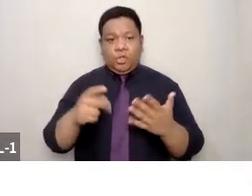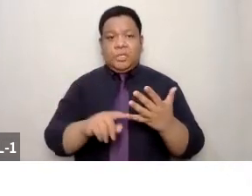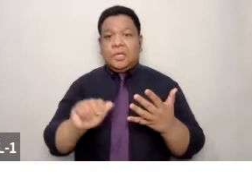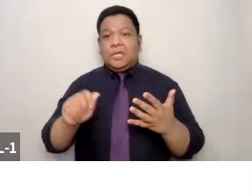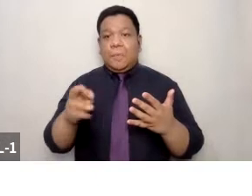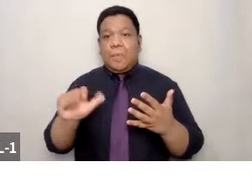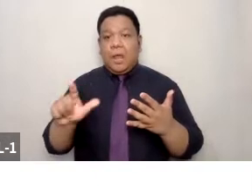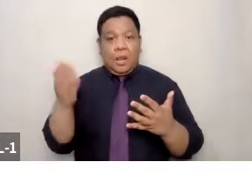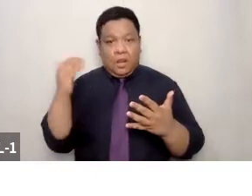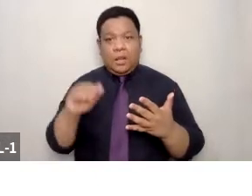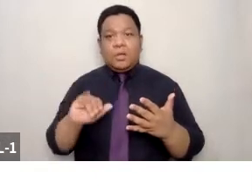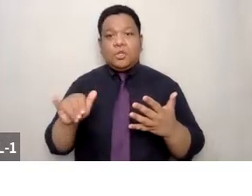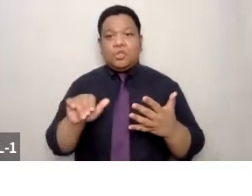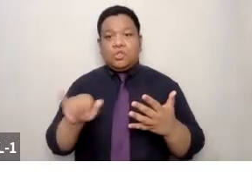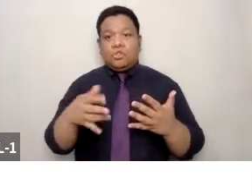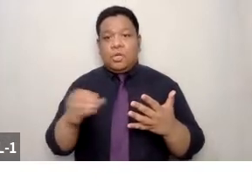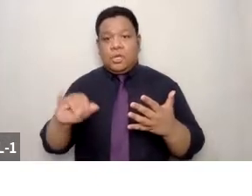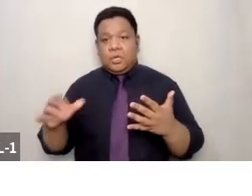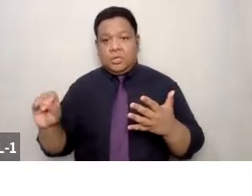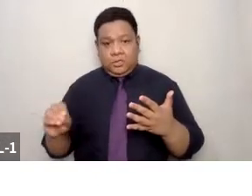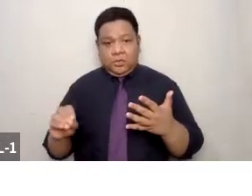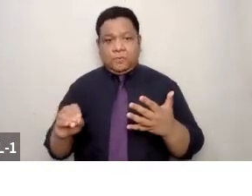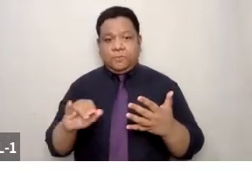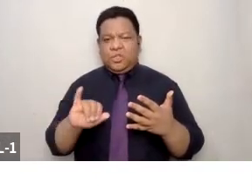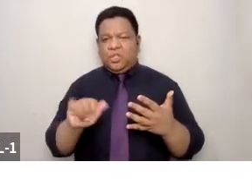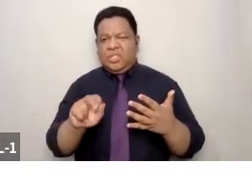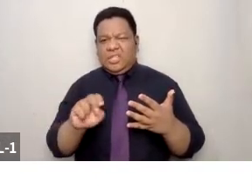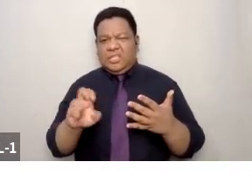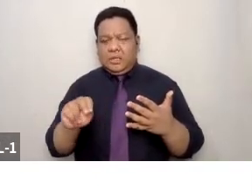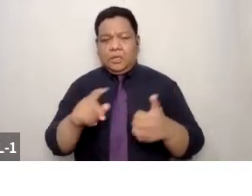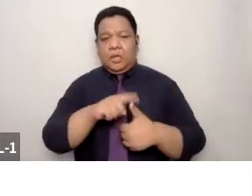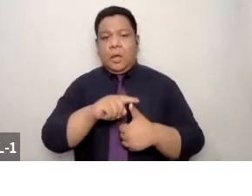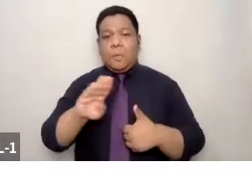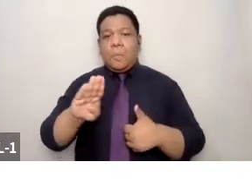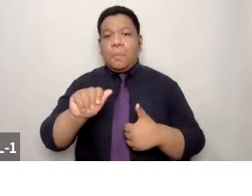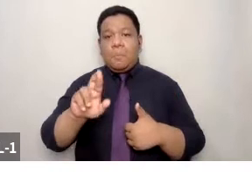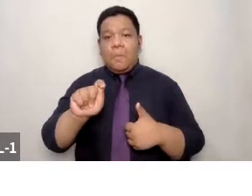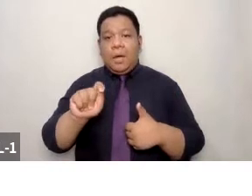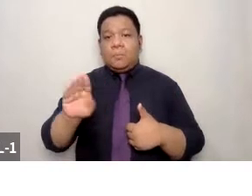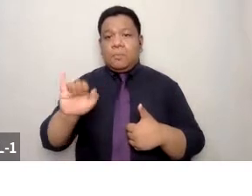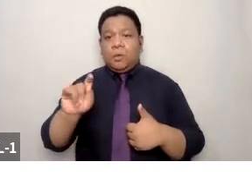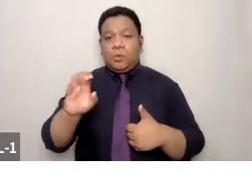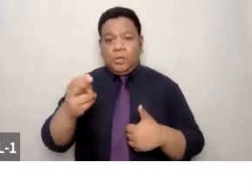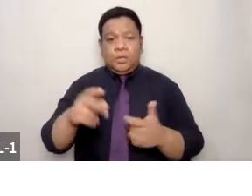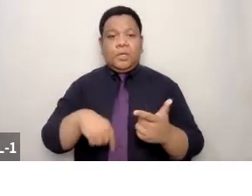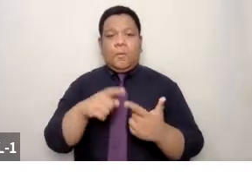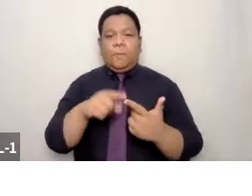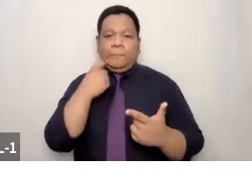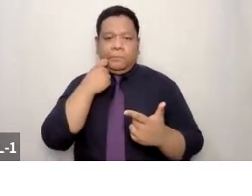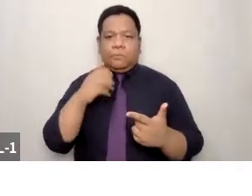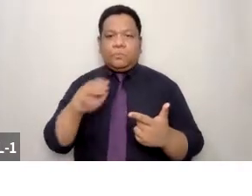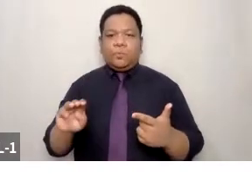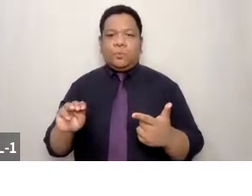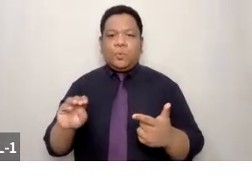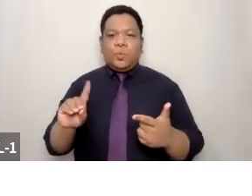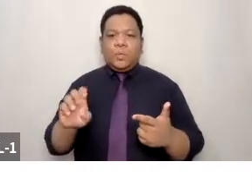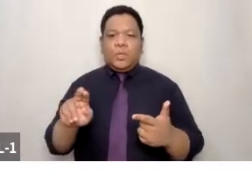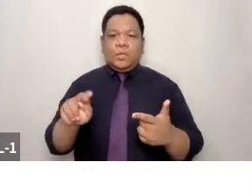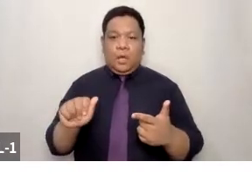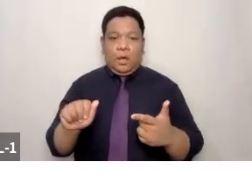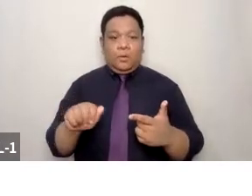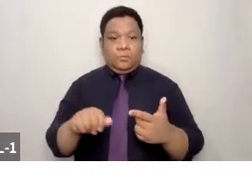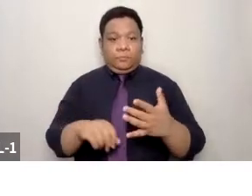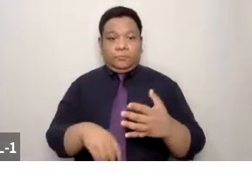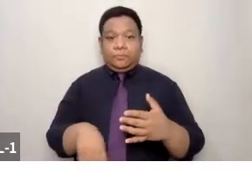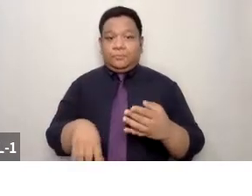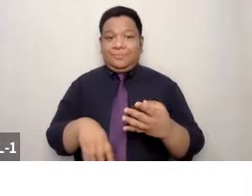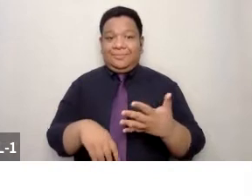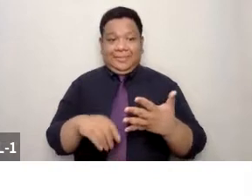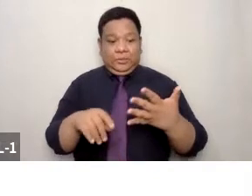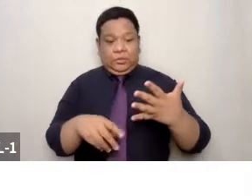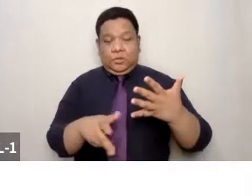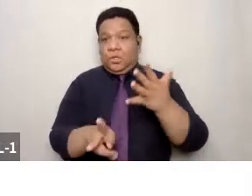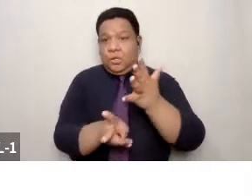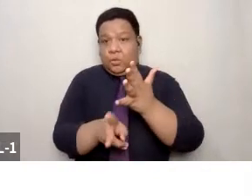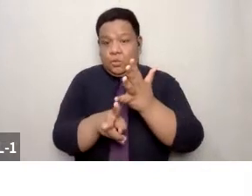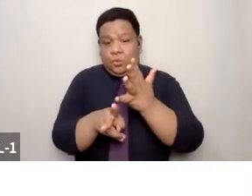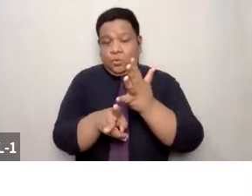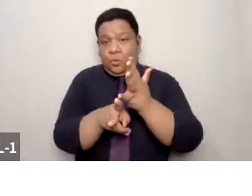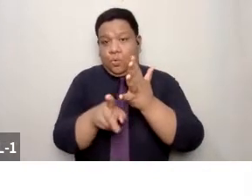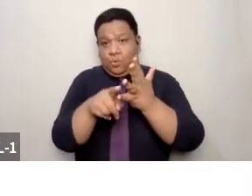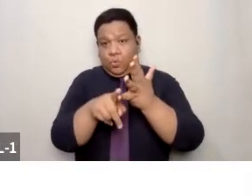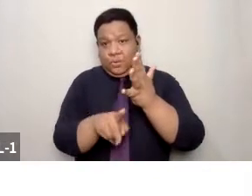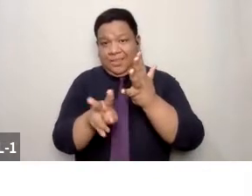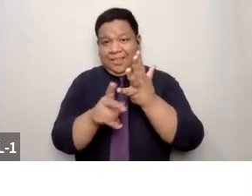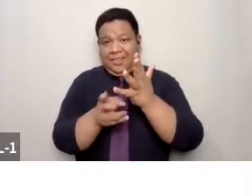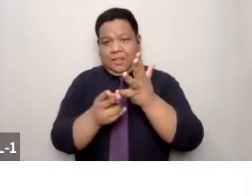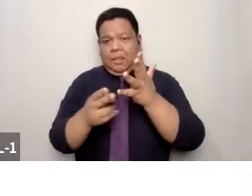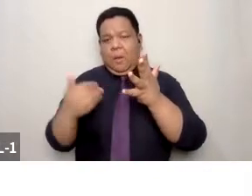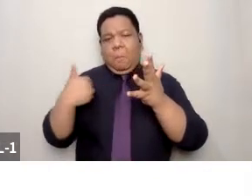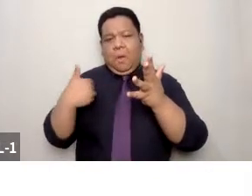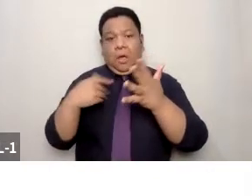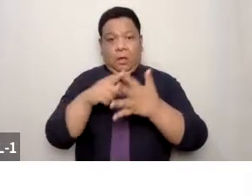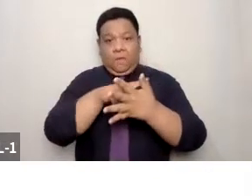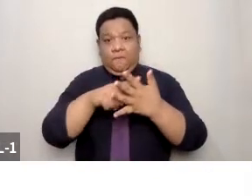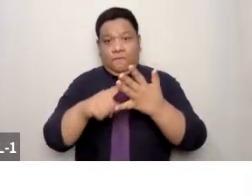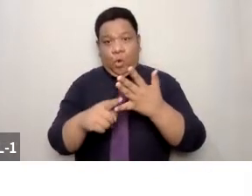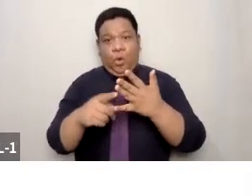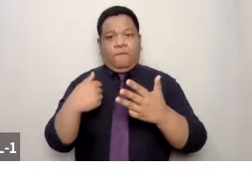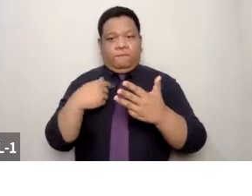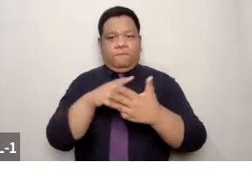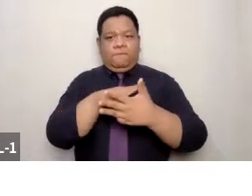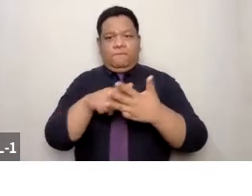Johnson&Johnson is almost the same time as Bharat Biotech, and the most recent is Moderna although these three don’t have supplies coming in to us yet but the first four is already being used.